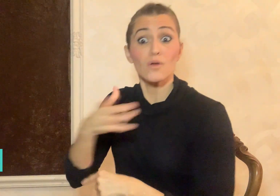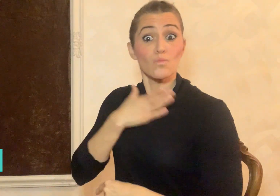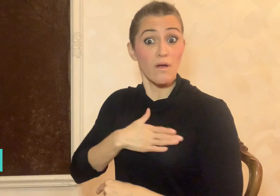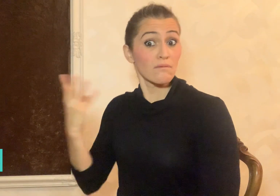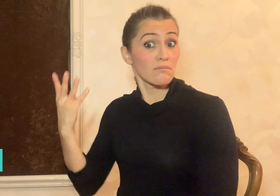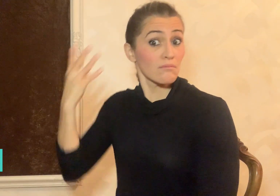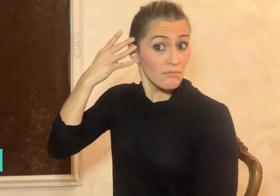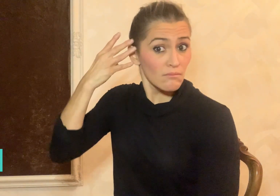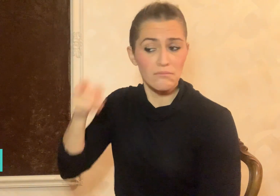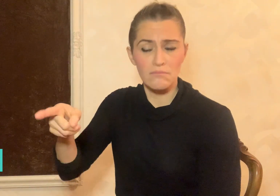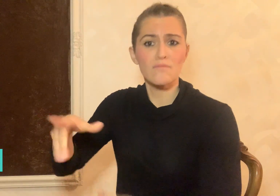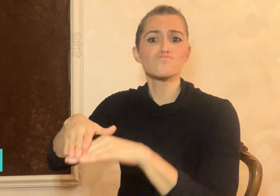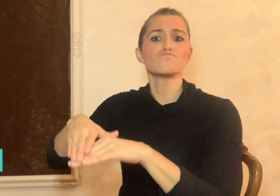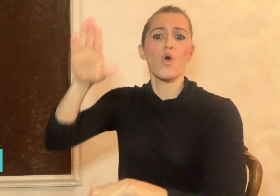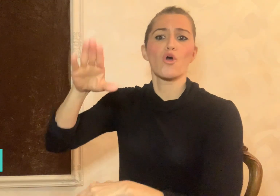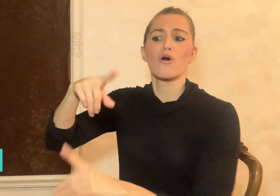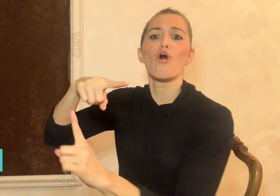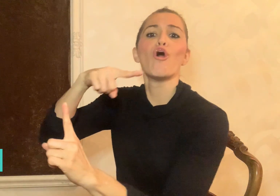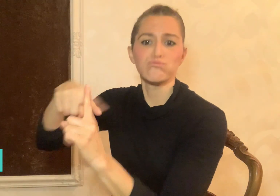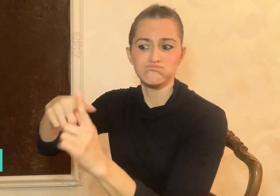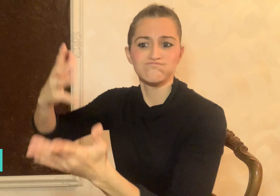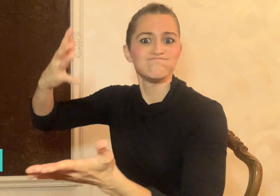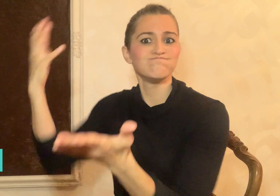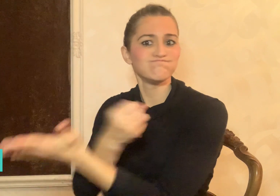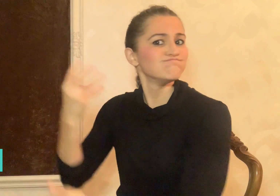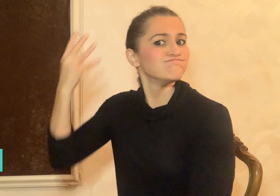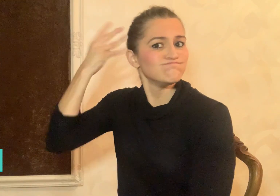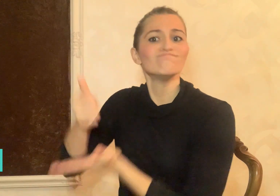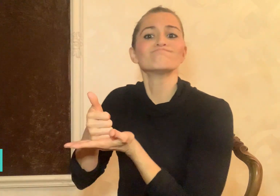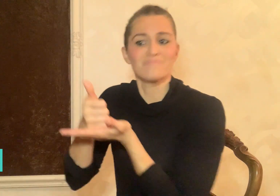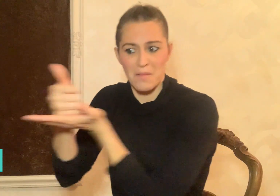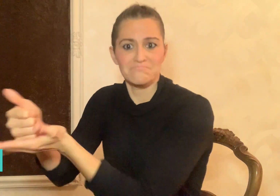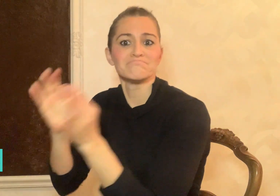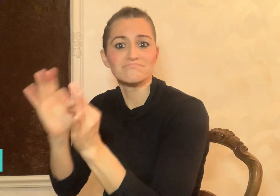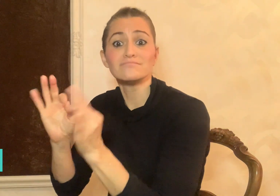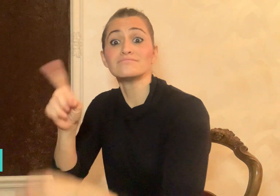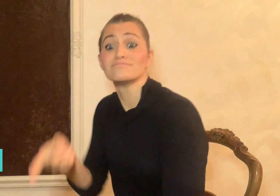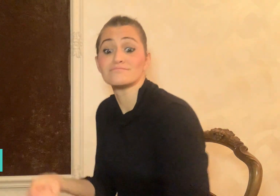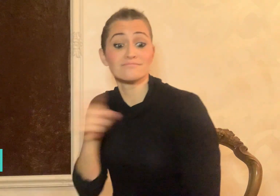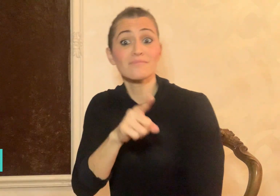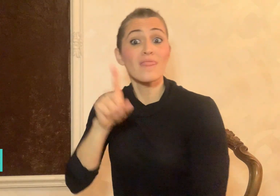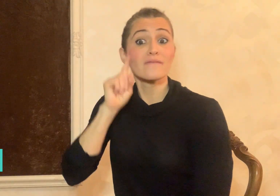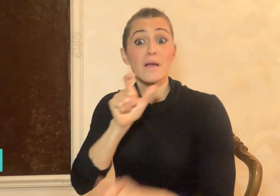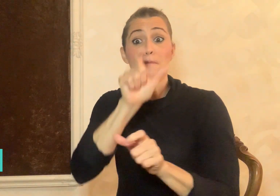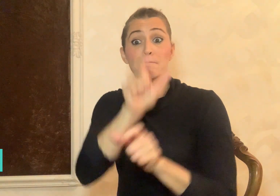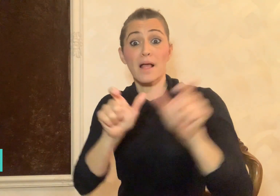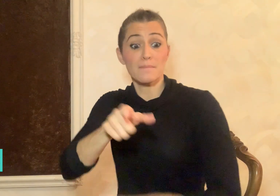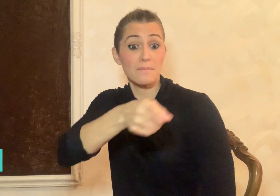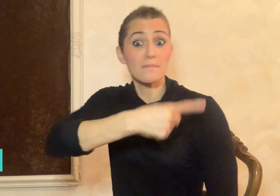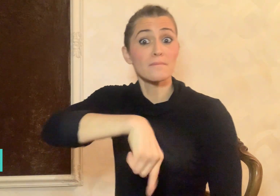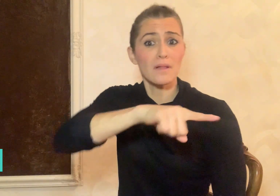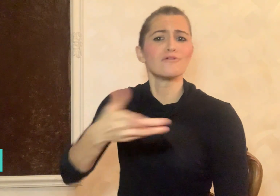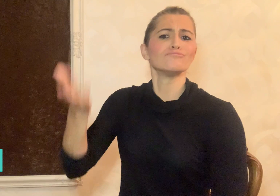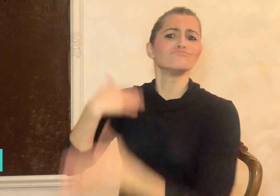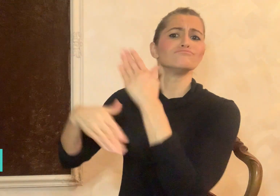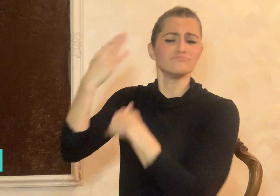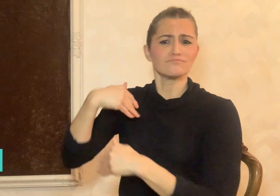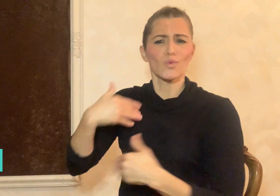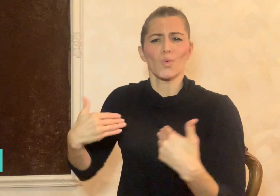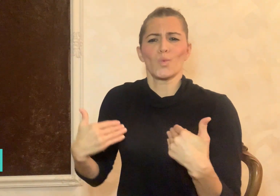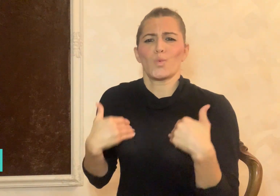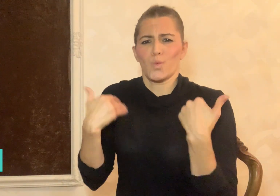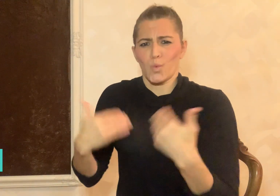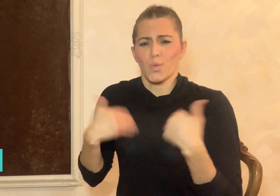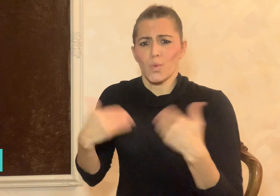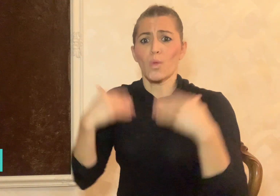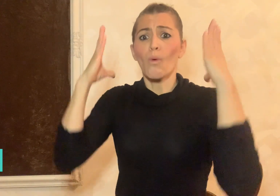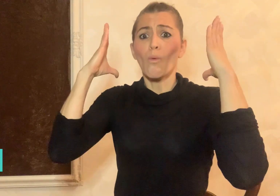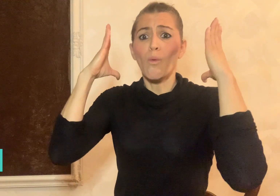a CI than Deaf people who lost their hearing at a younger age